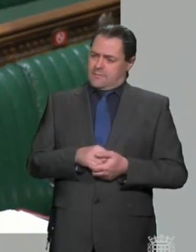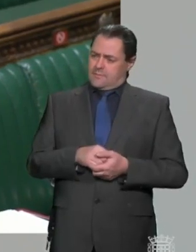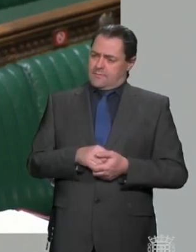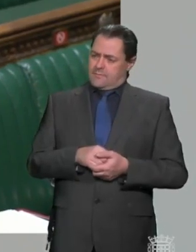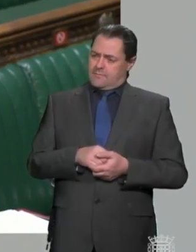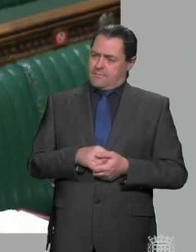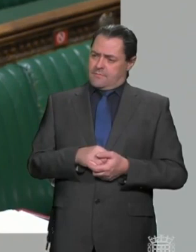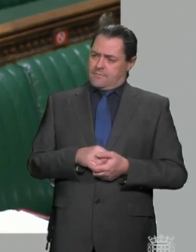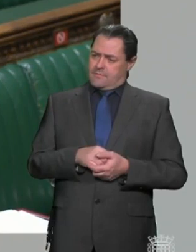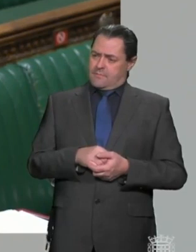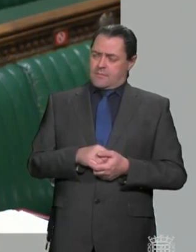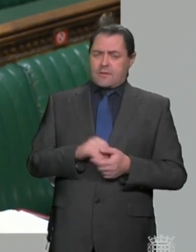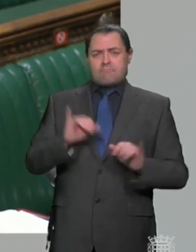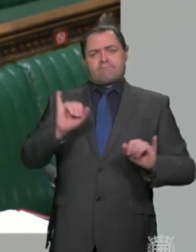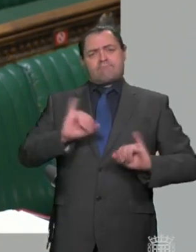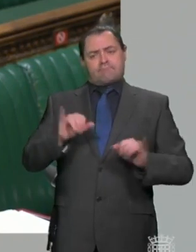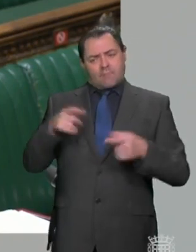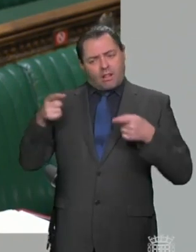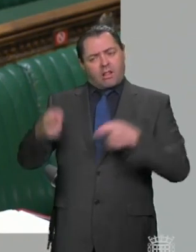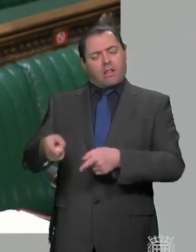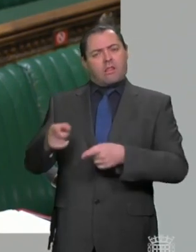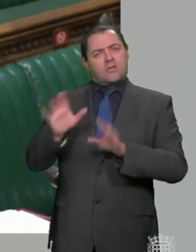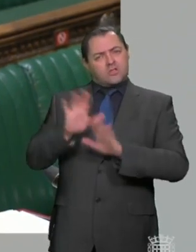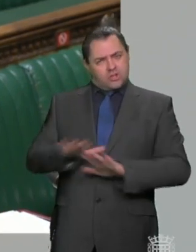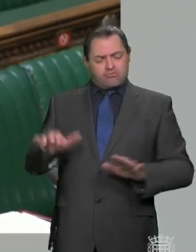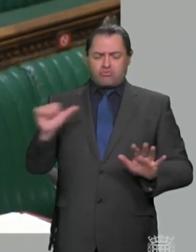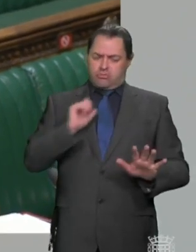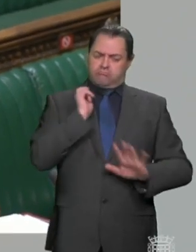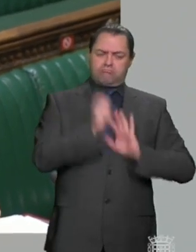who commit serious offences against children can receive exactly the same penalties as those who